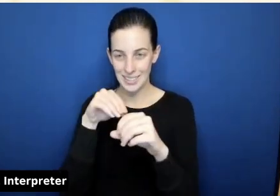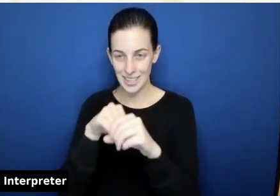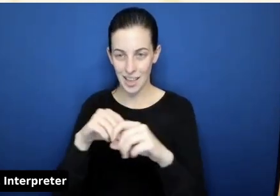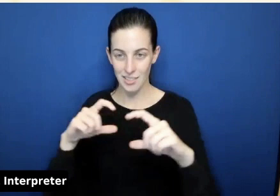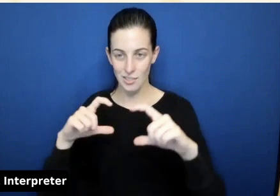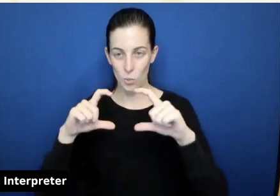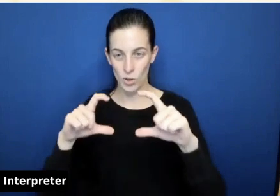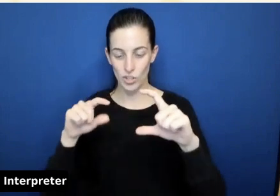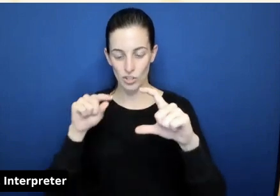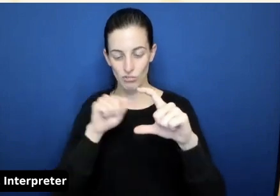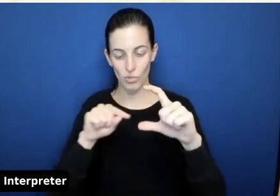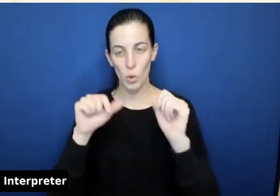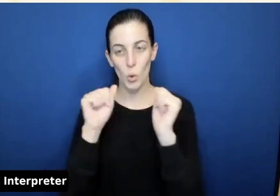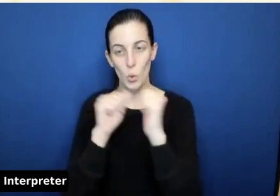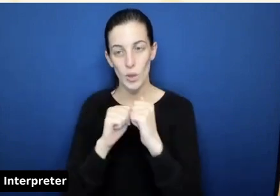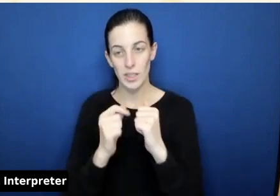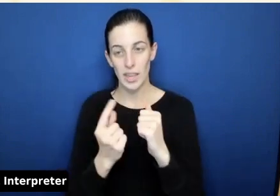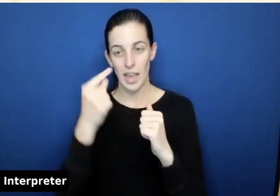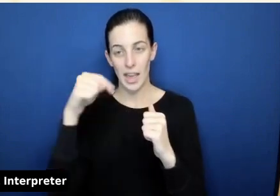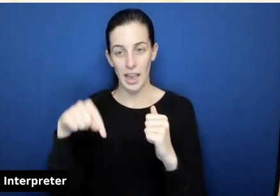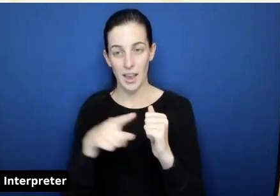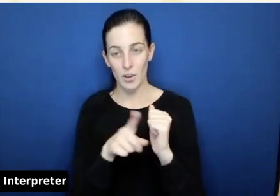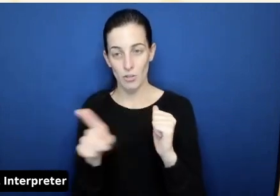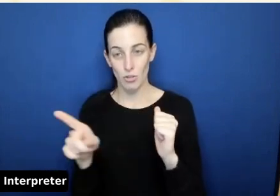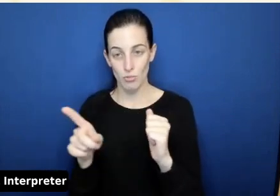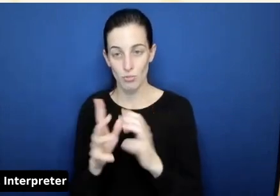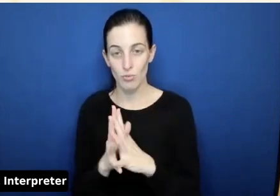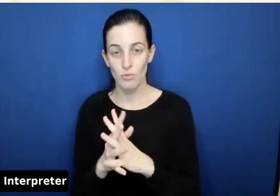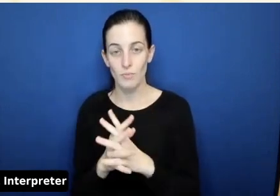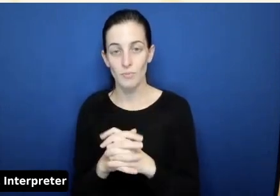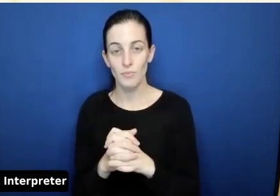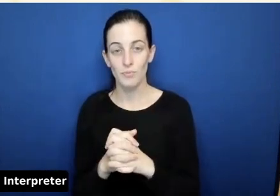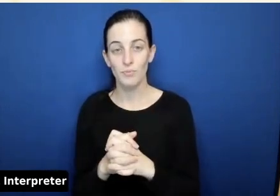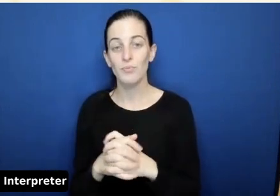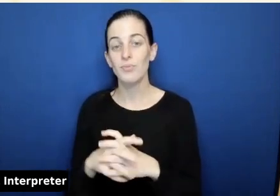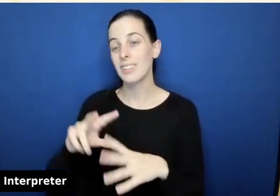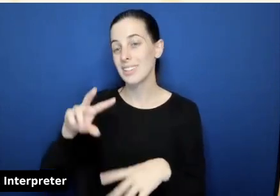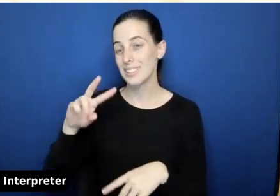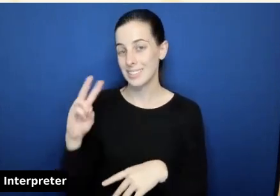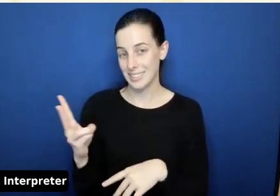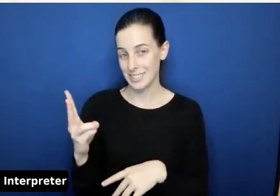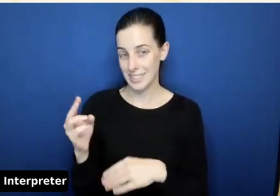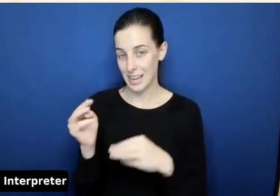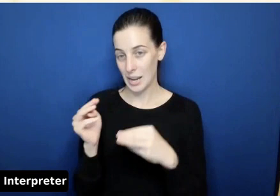We will talk about the second method. So the ARIA active descendant on the container element